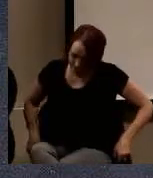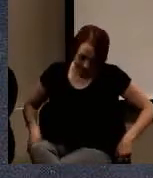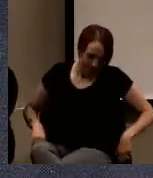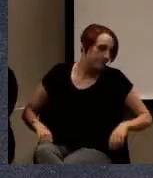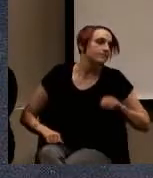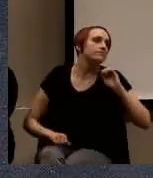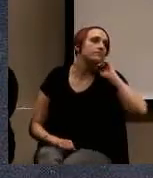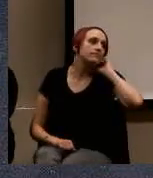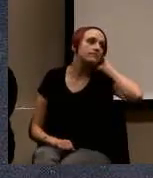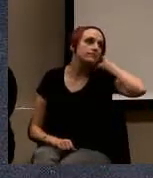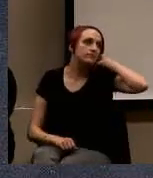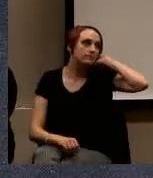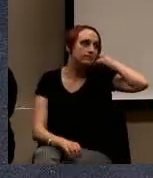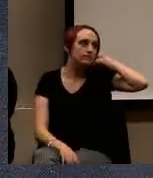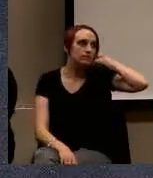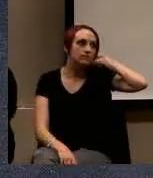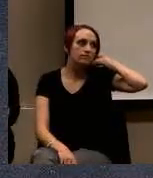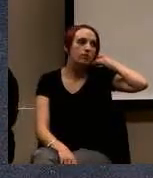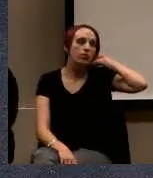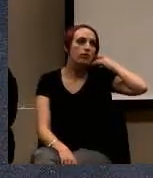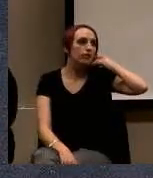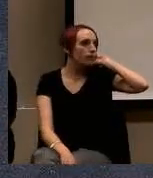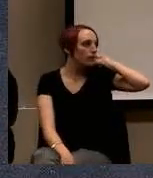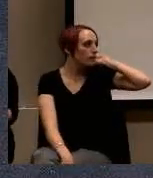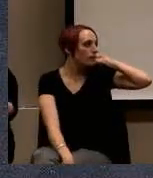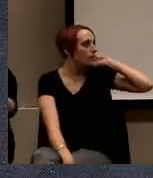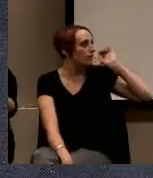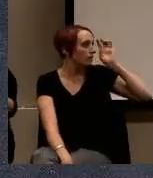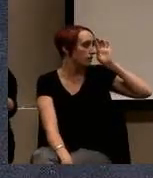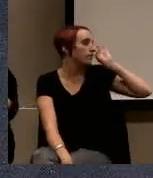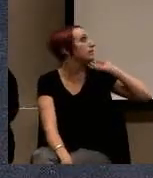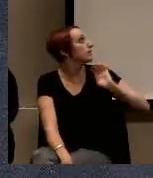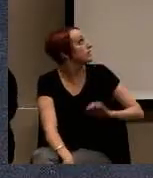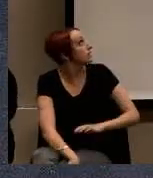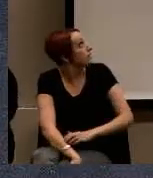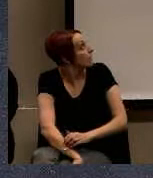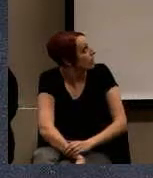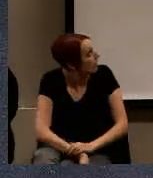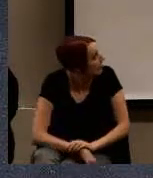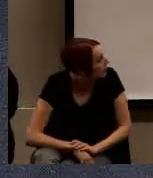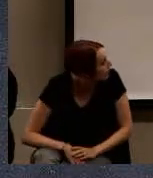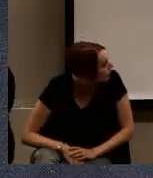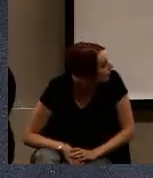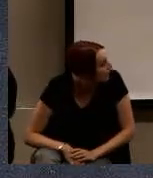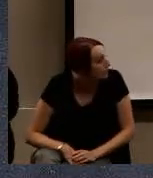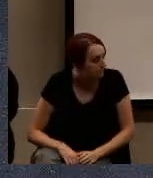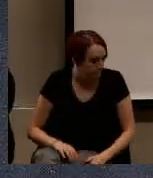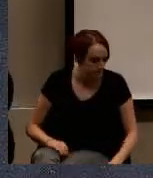visually is light. And you hear that. That's one of the most common things that we hear